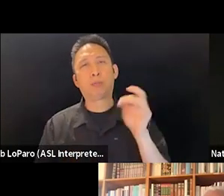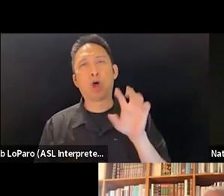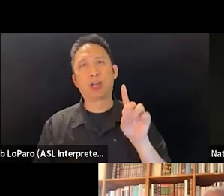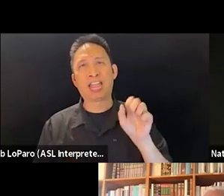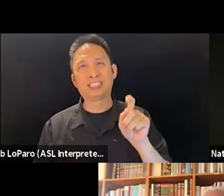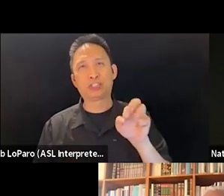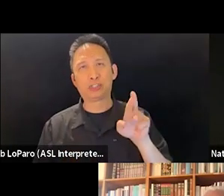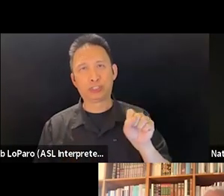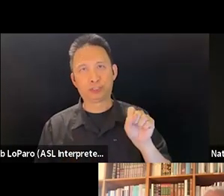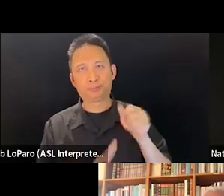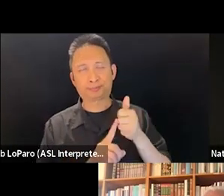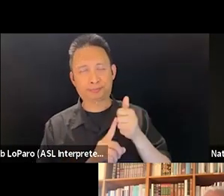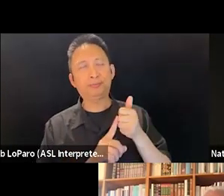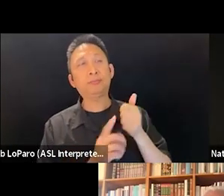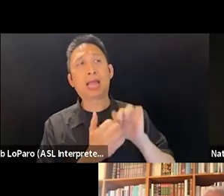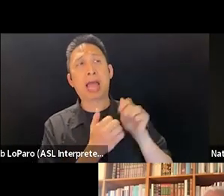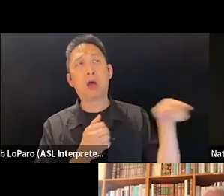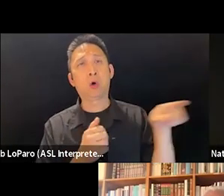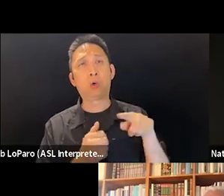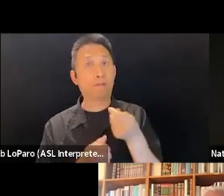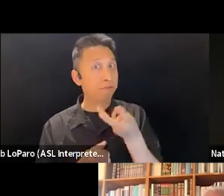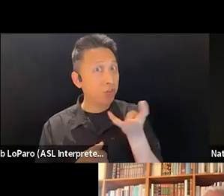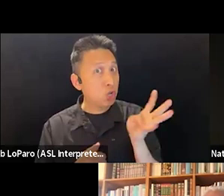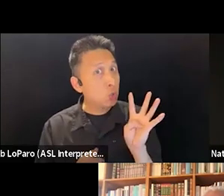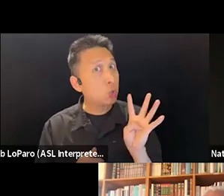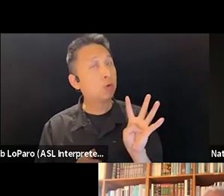when there's a couple of them or three or four co-producing.